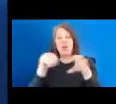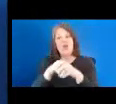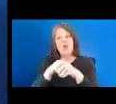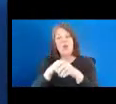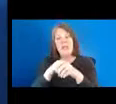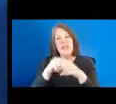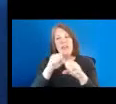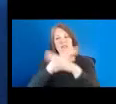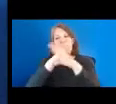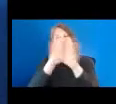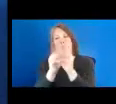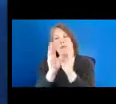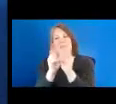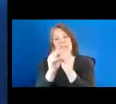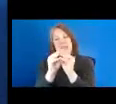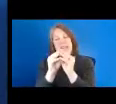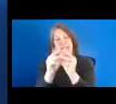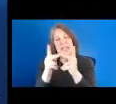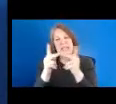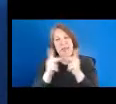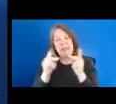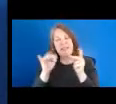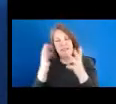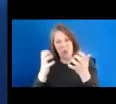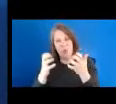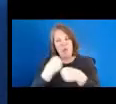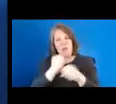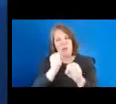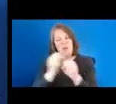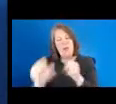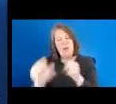meeting space 16:25:30 if you want to create another live